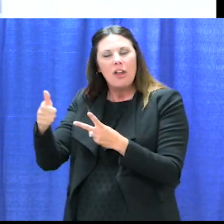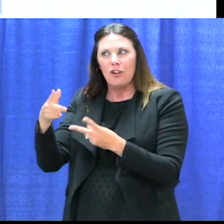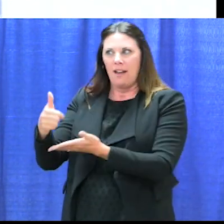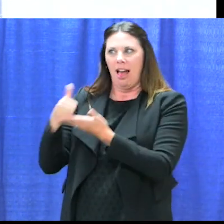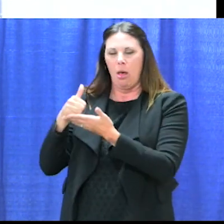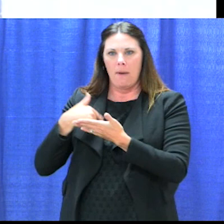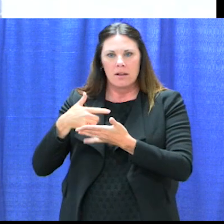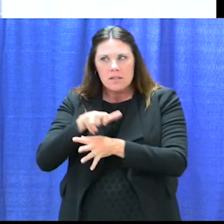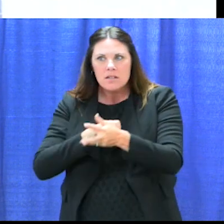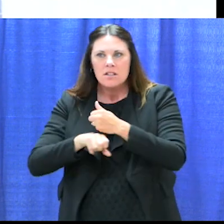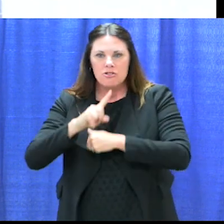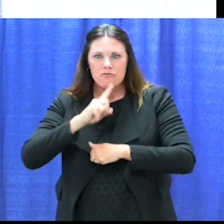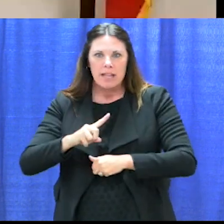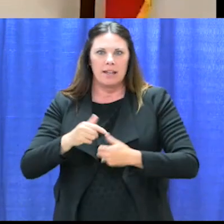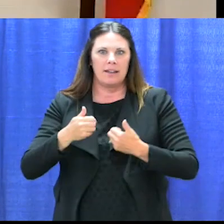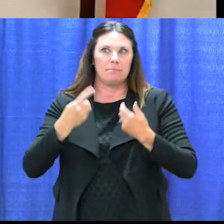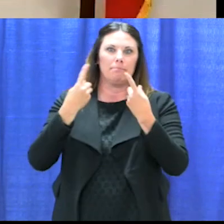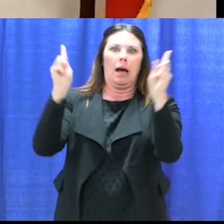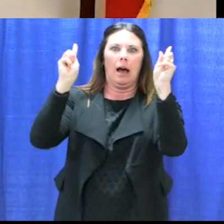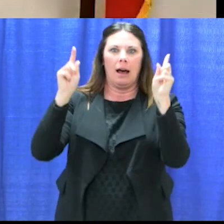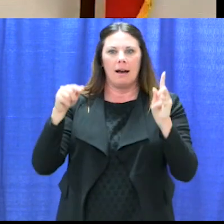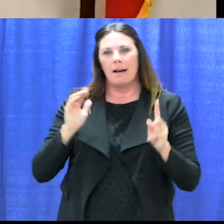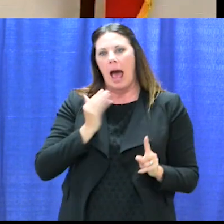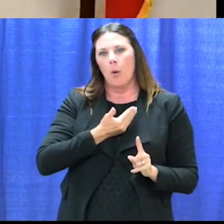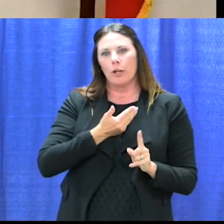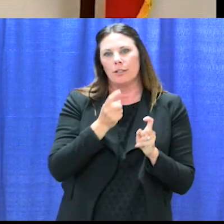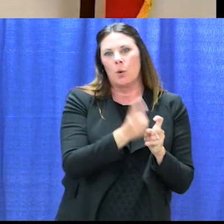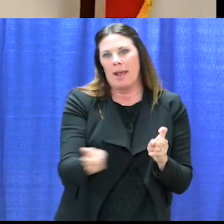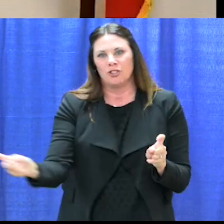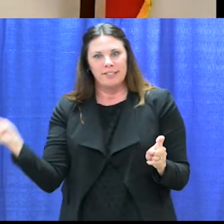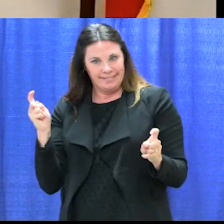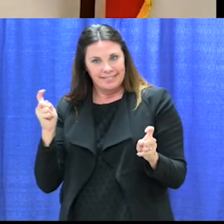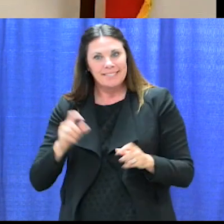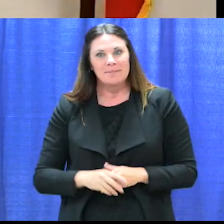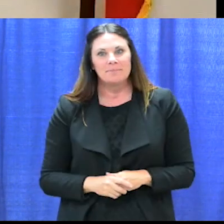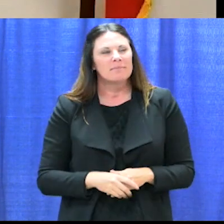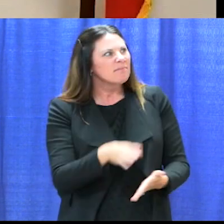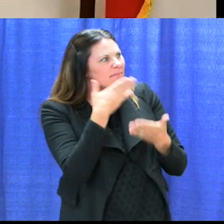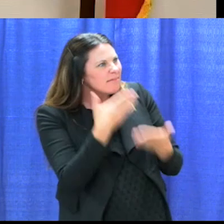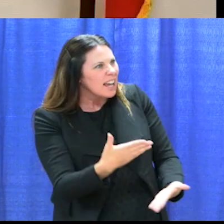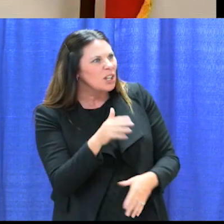[Thurmond speaking] Thank You Sally for those commitments and thank you Amazon for all of those commitments.